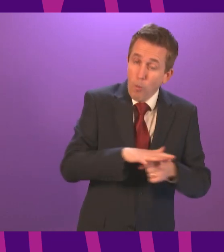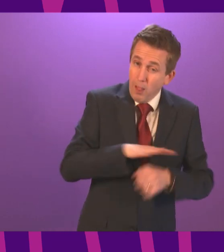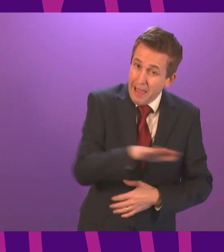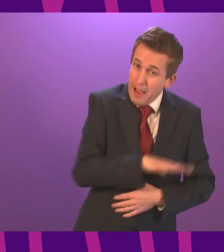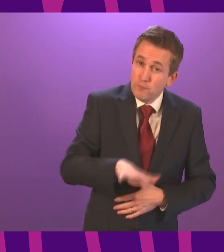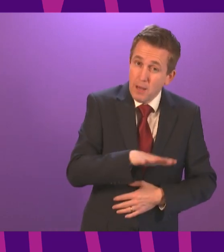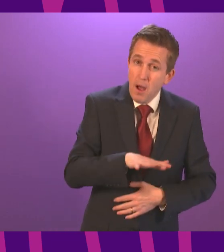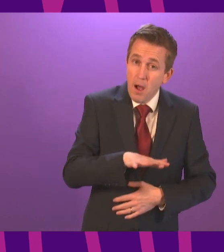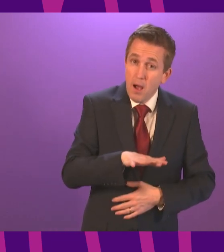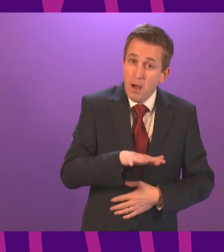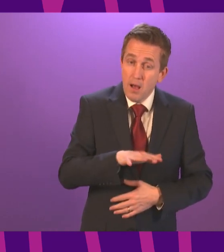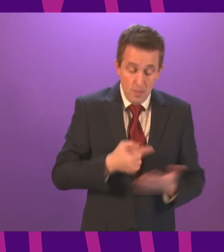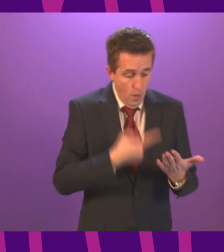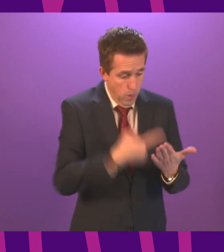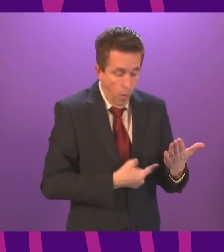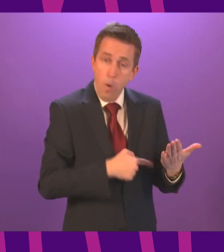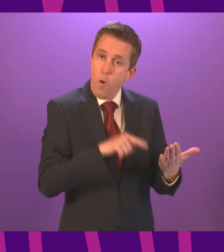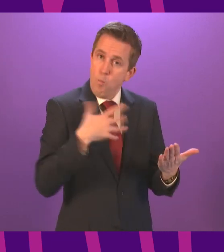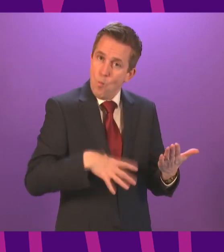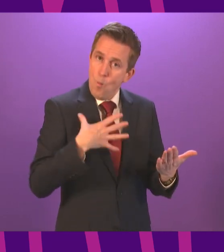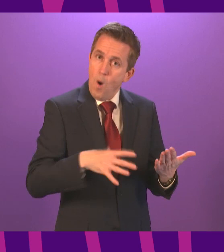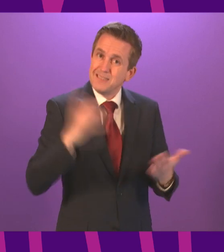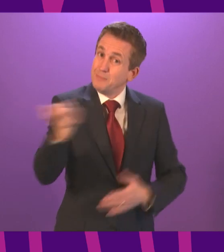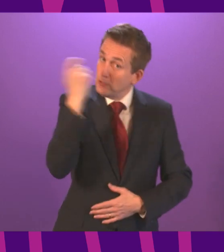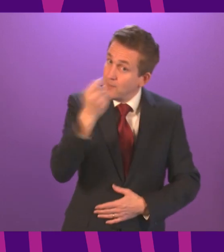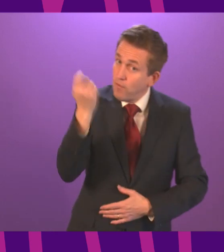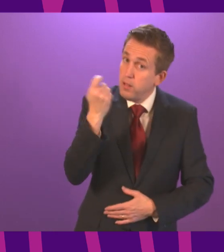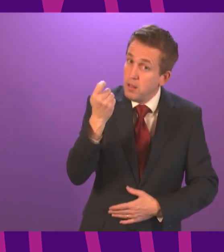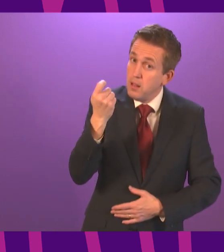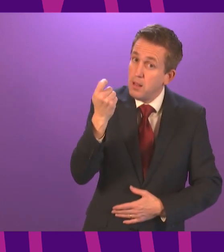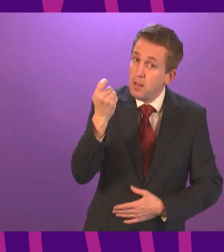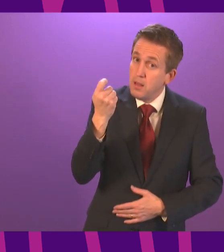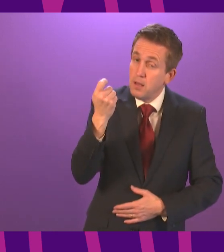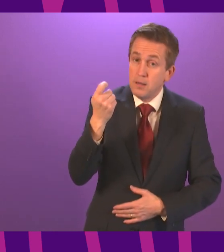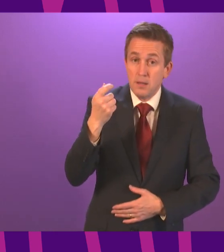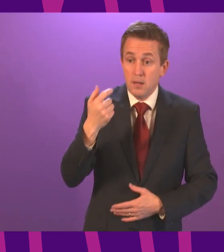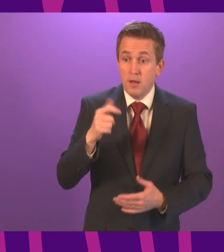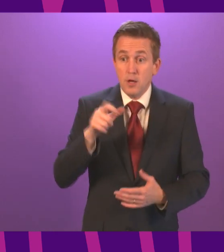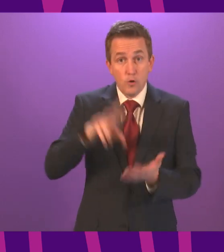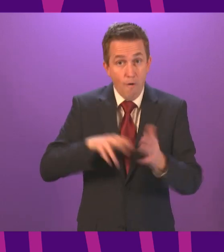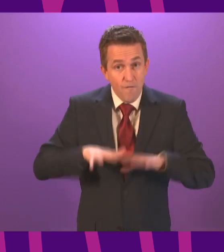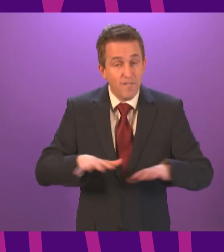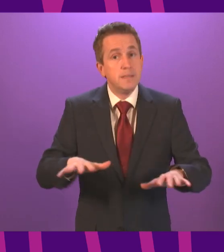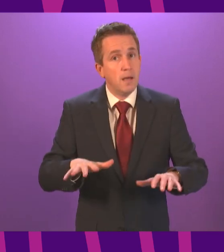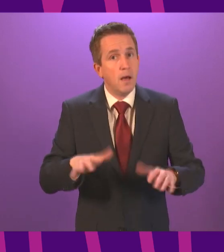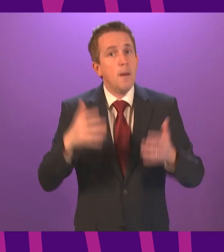As we have done on every aspect of the regulations throughout the pandemic, we want to see the new laws work through high levels of public compliance. We have had very high levels of